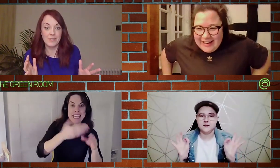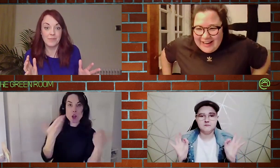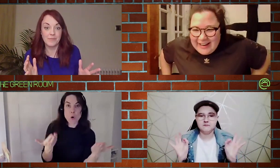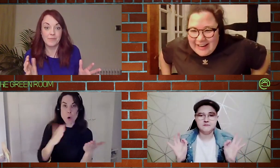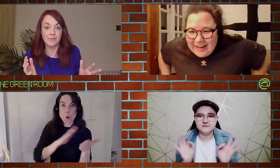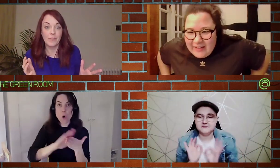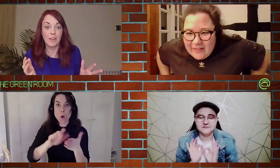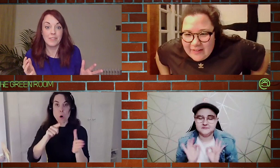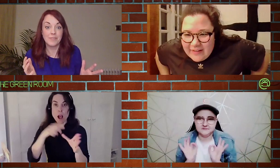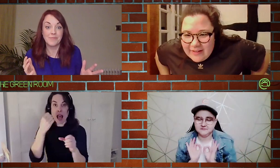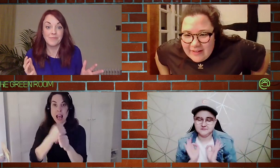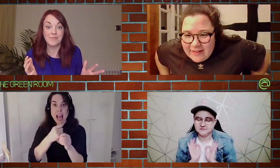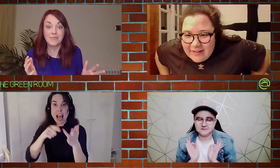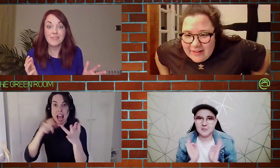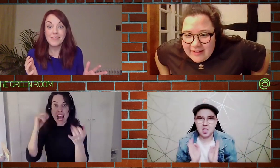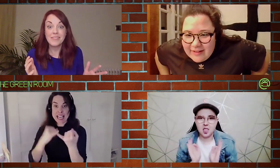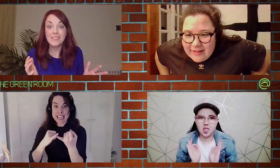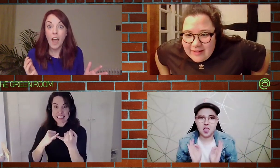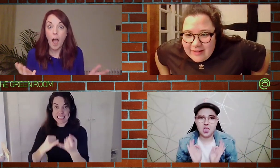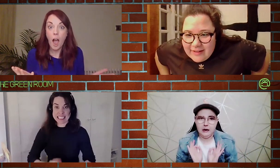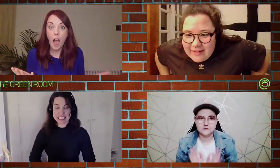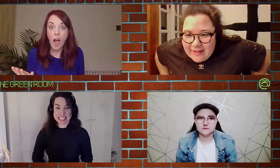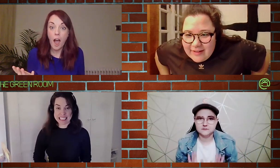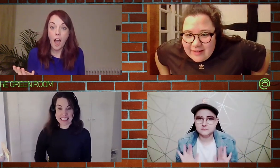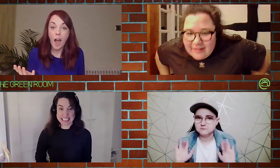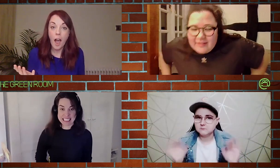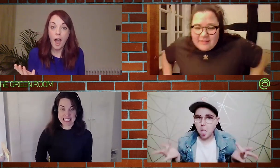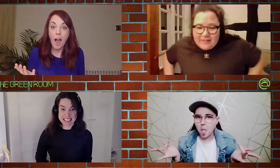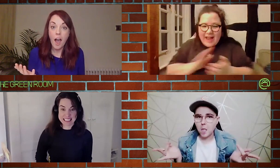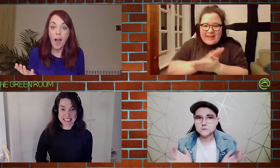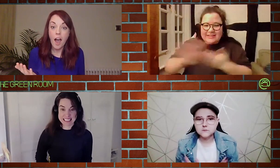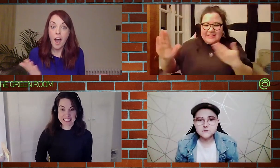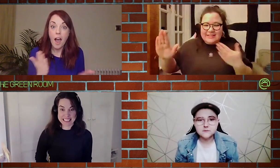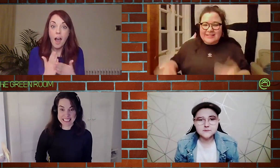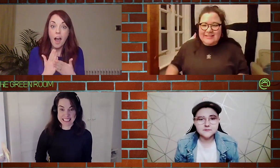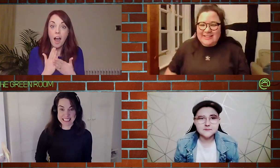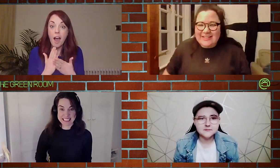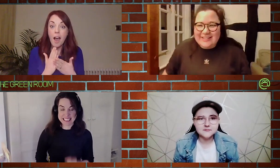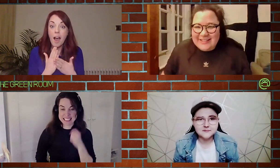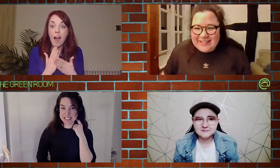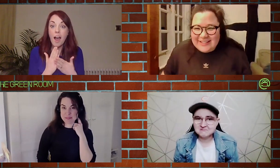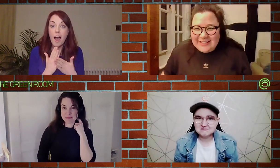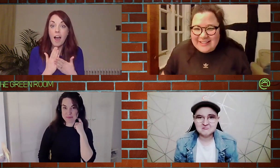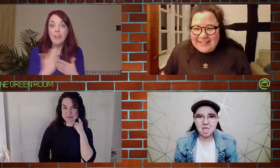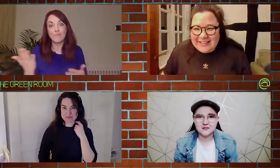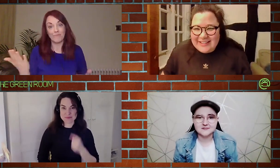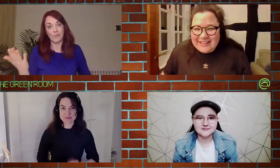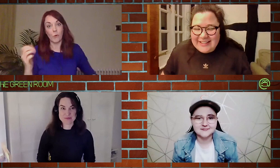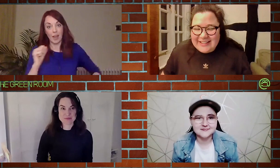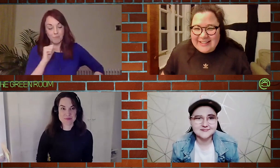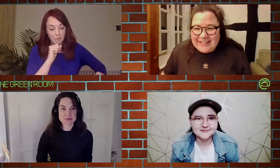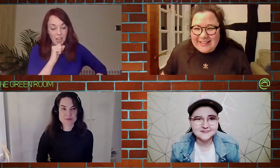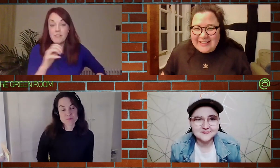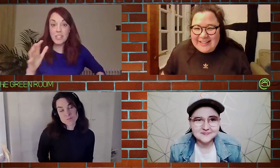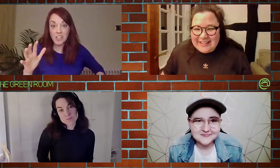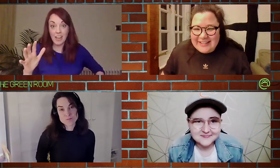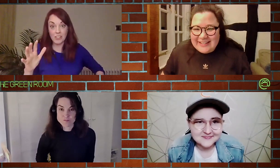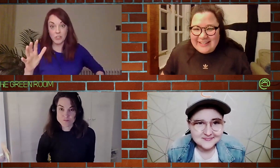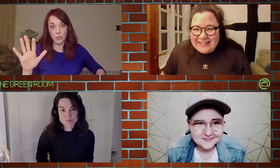Oh. Neither. Nope. Absolutely not. Haggis. JB: Okay. Veggie haggis is good.